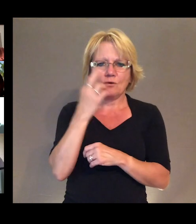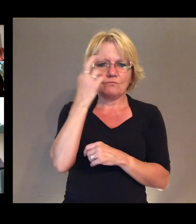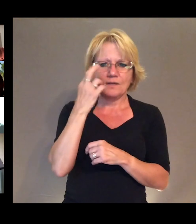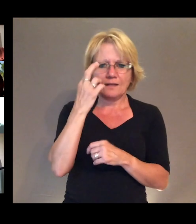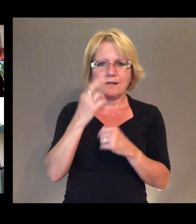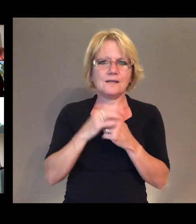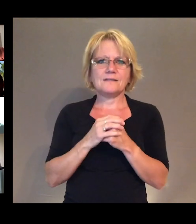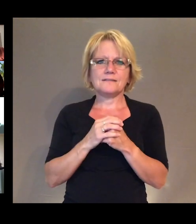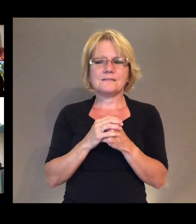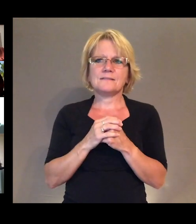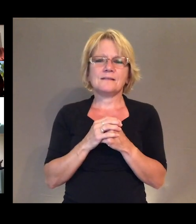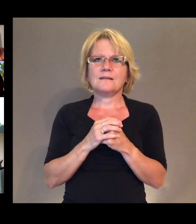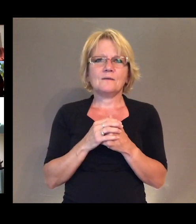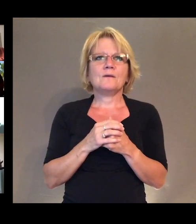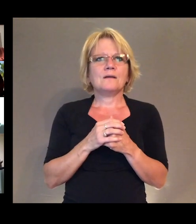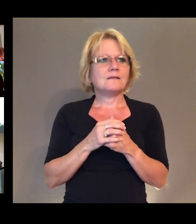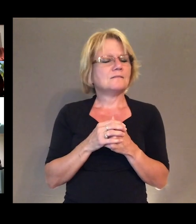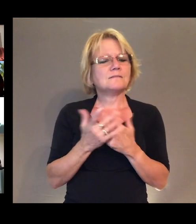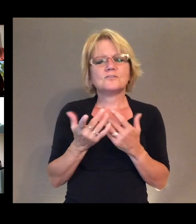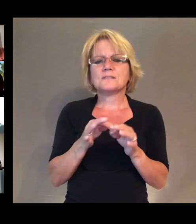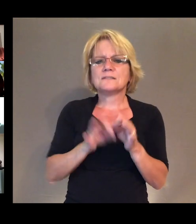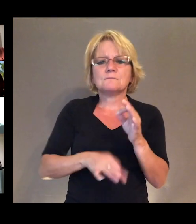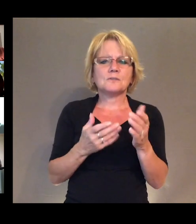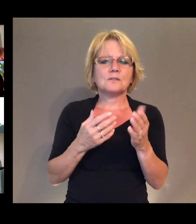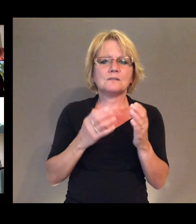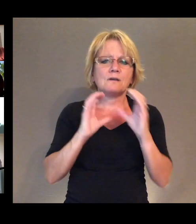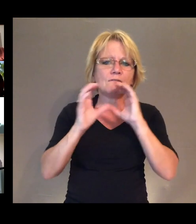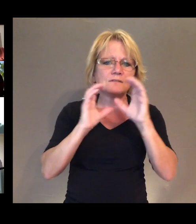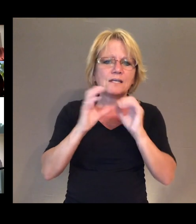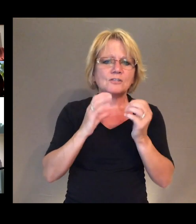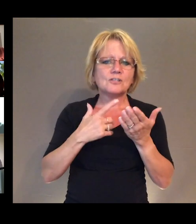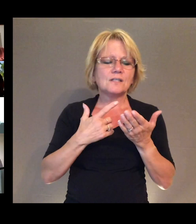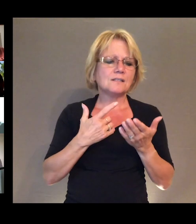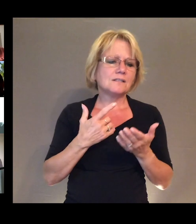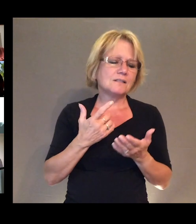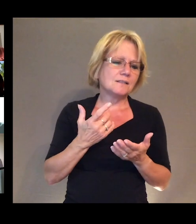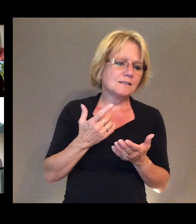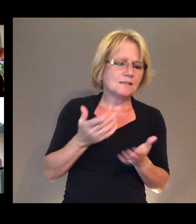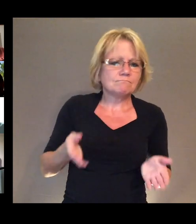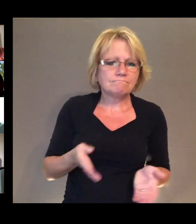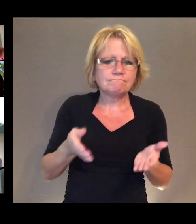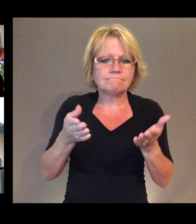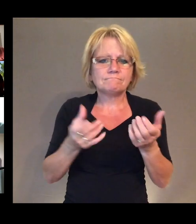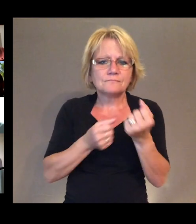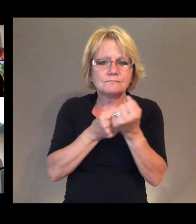of how just having a simple conversation or encourage, or just a little sense of encouragement can go a long way with a student,